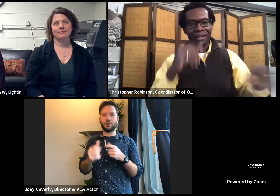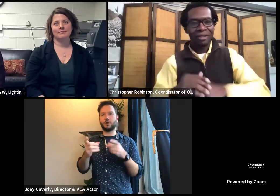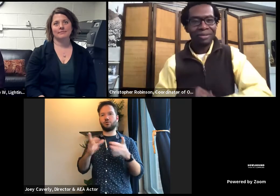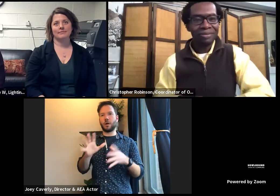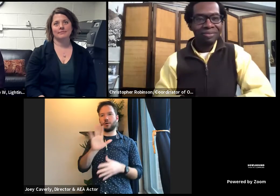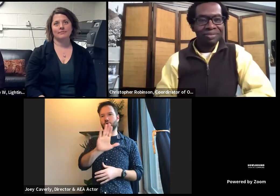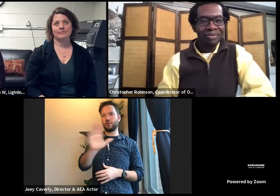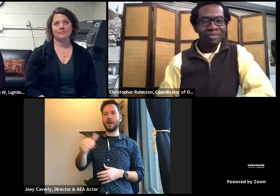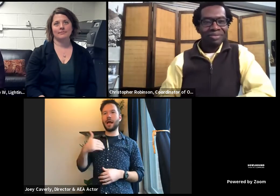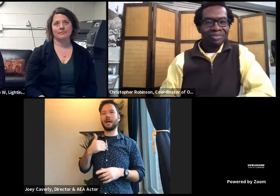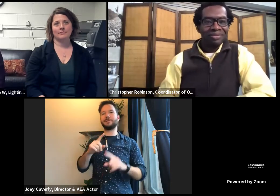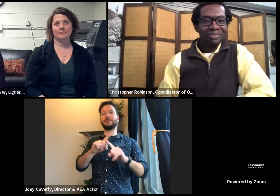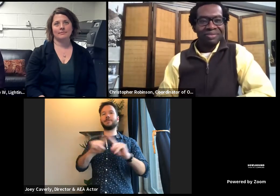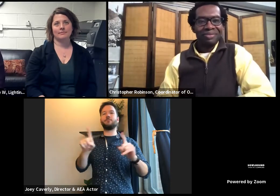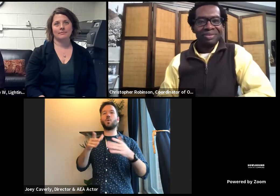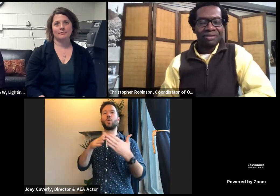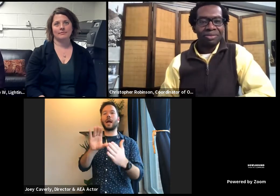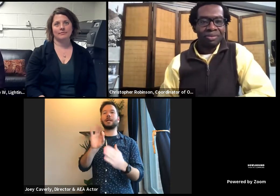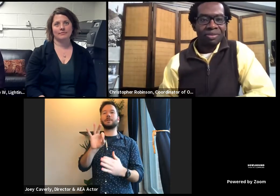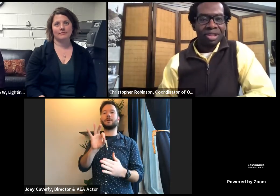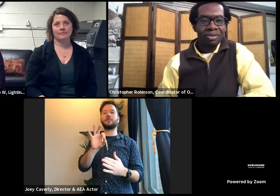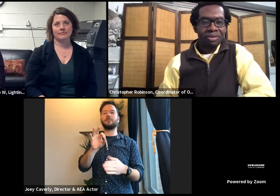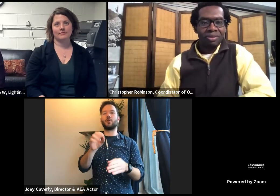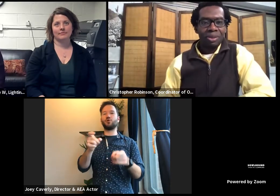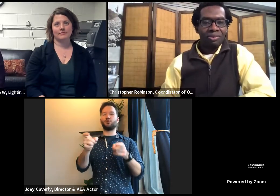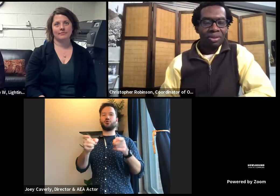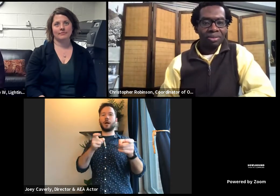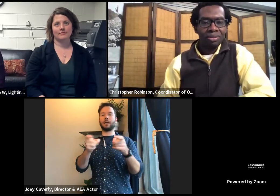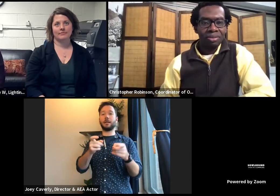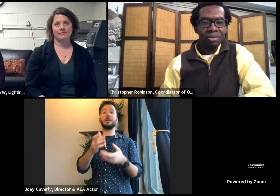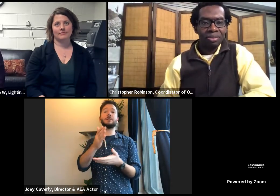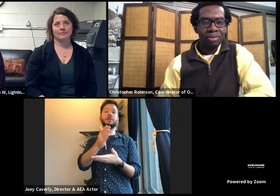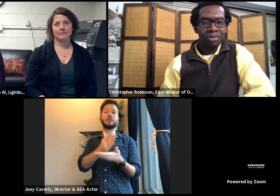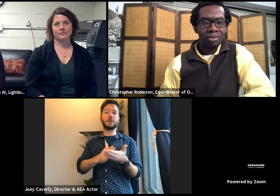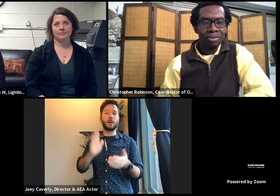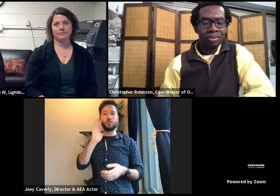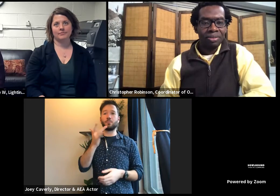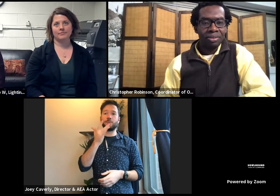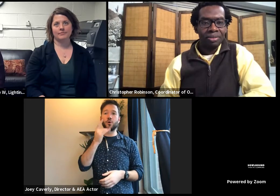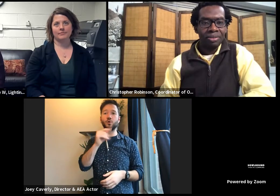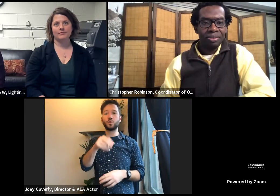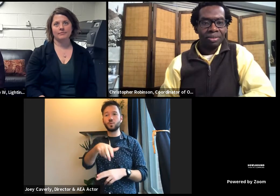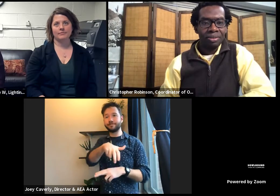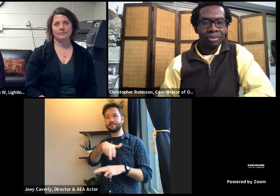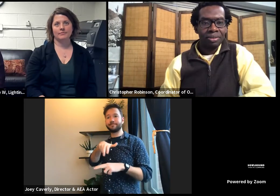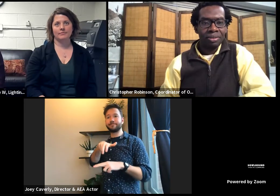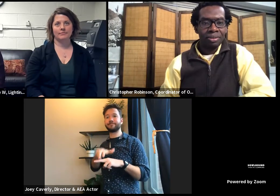This is Joey. Okay, staging. Of course, every director has a different way to approach the process.